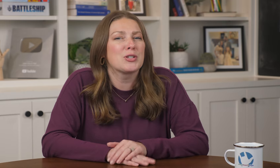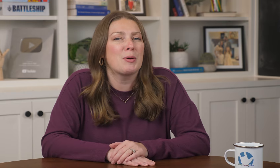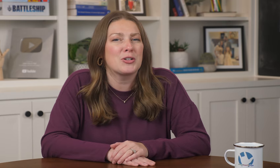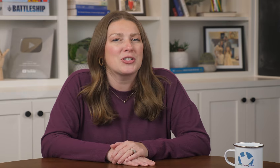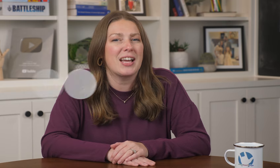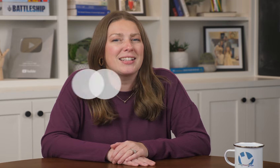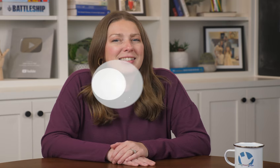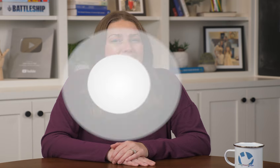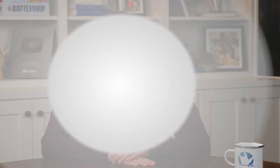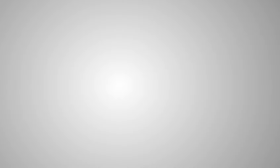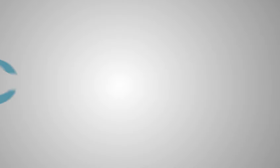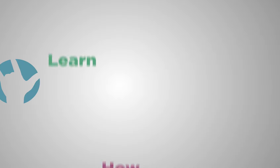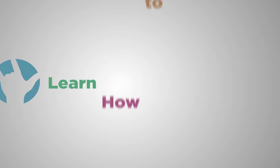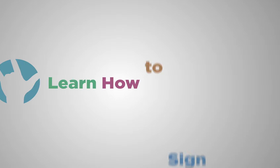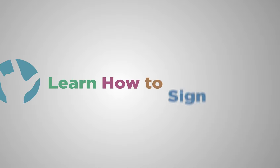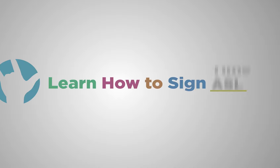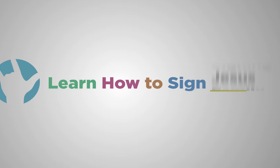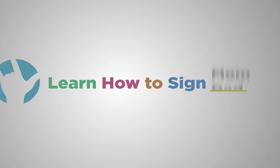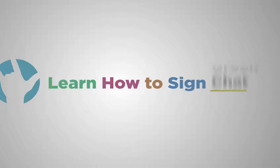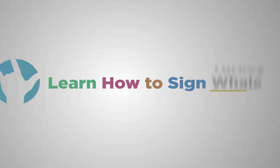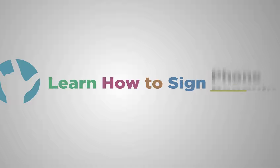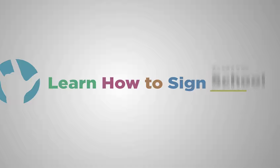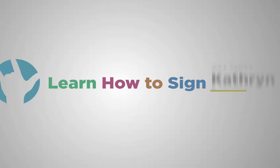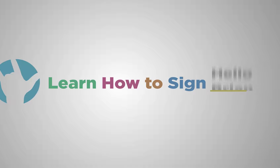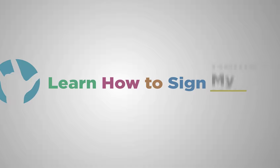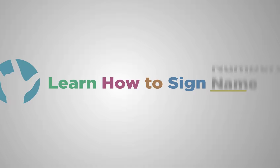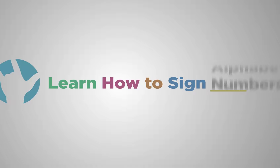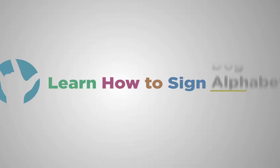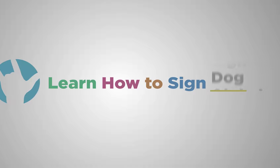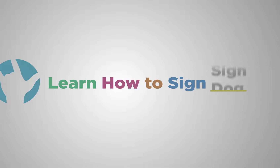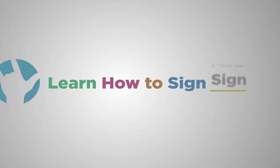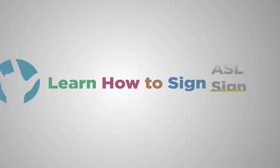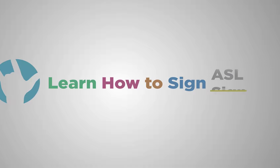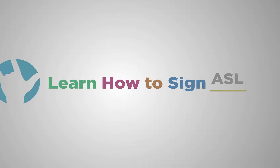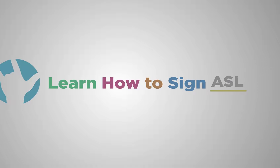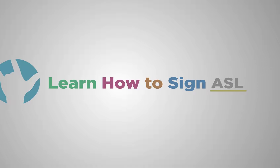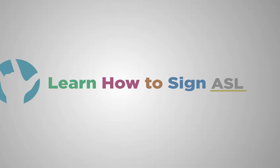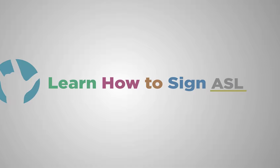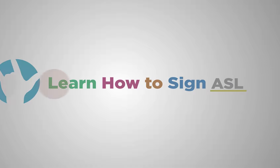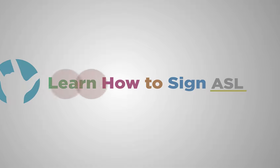signs.